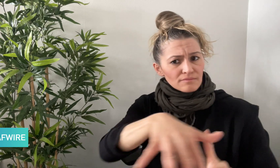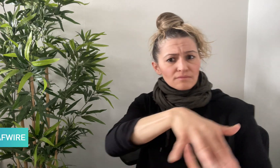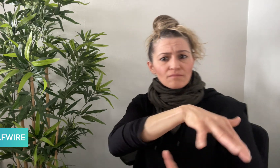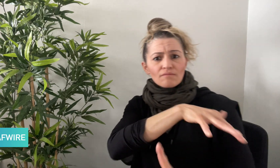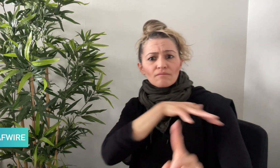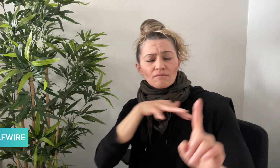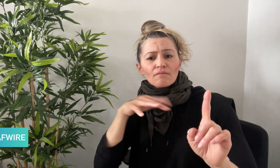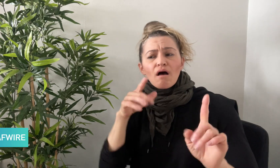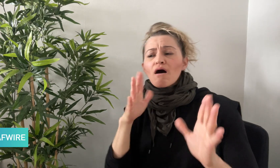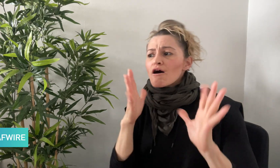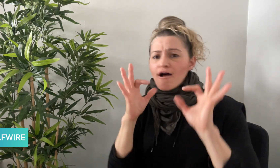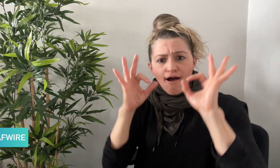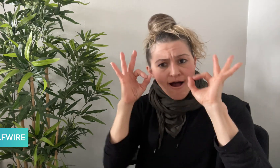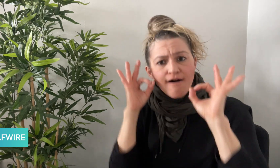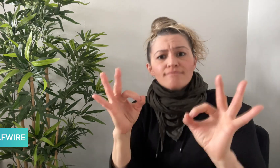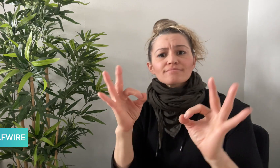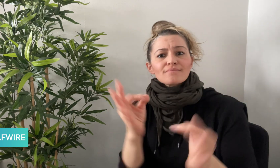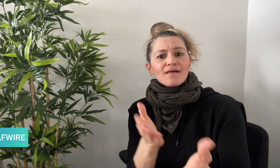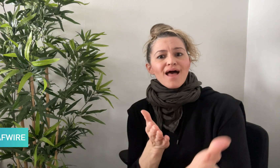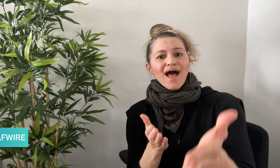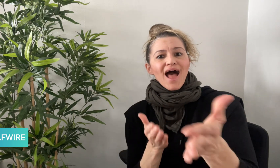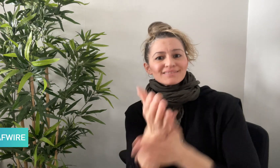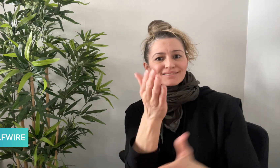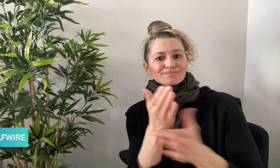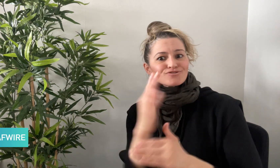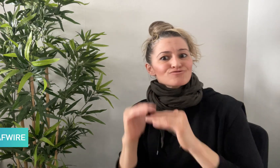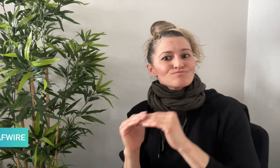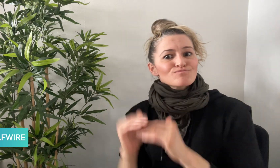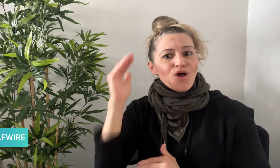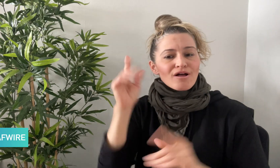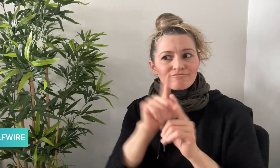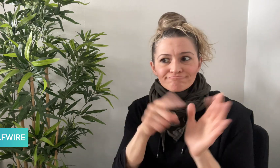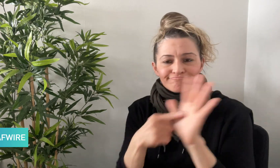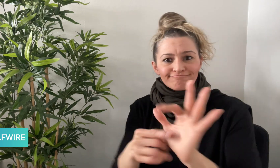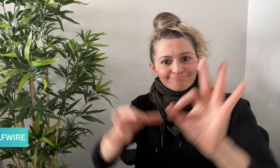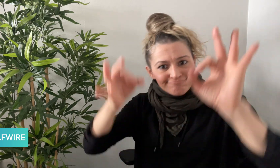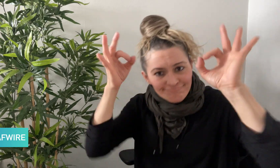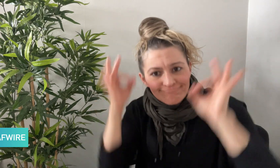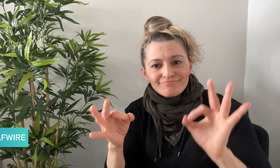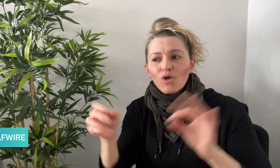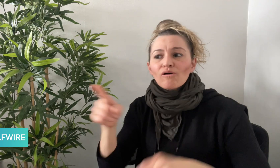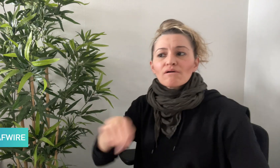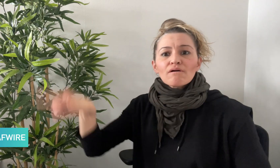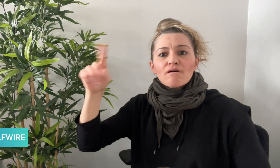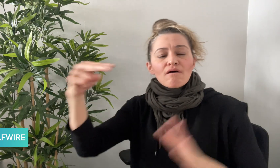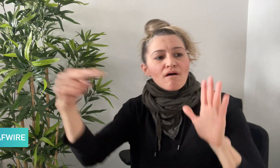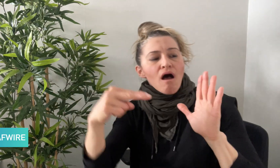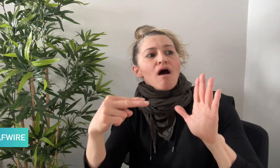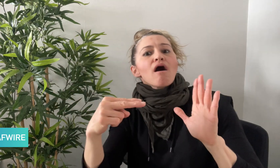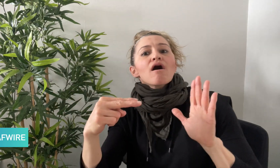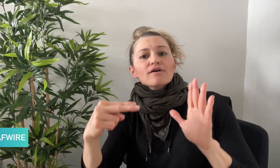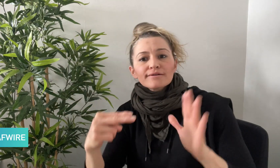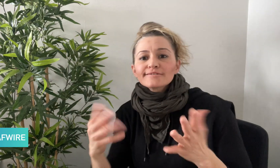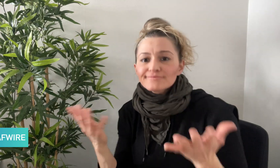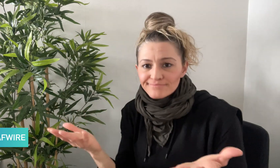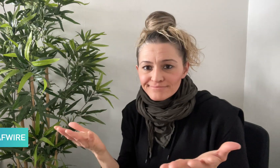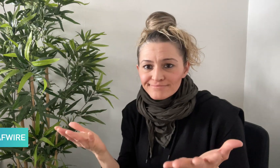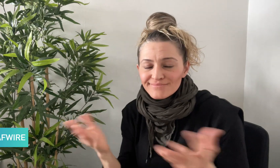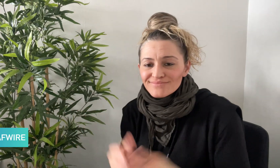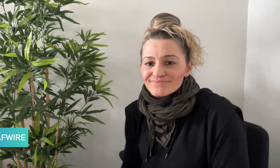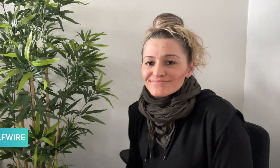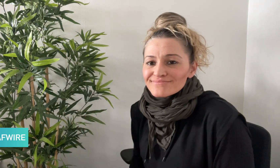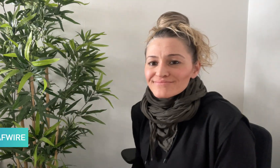in what would be a more accessible environment.